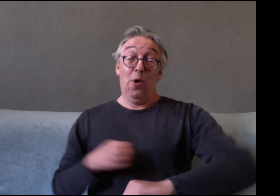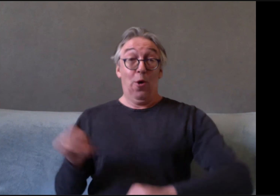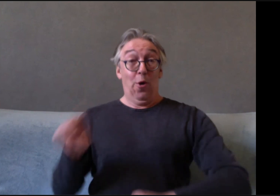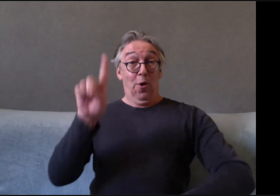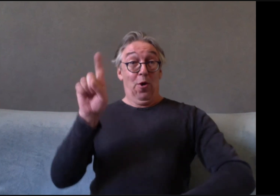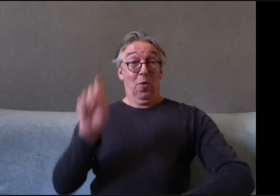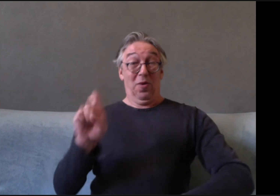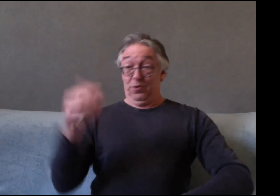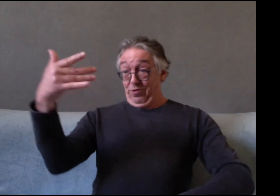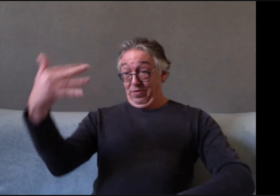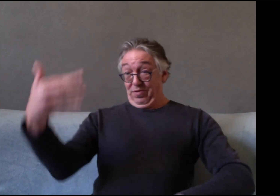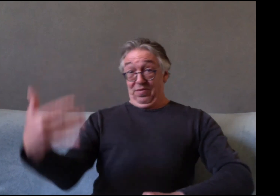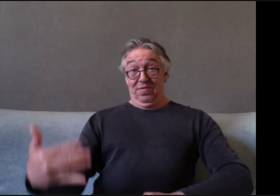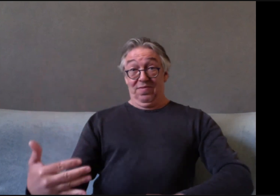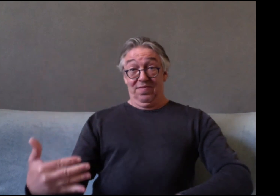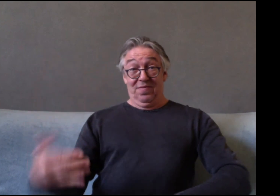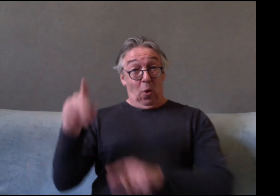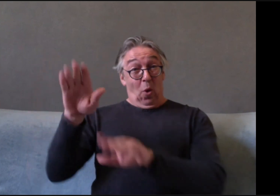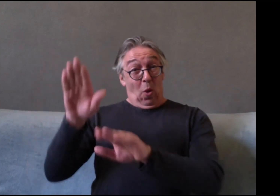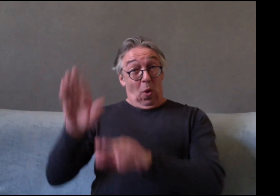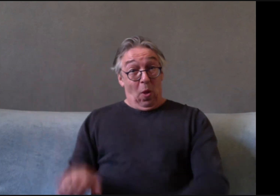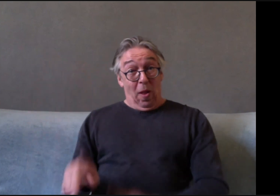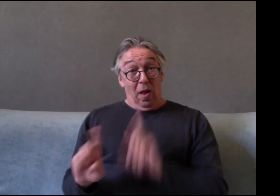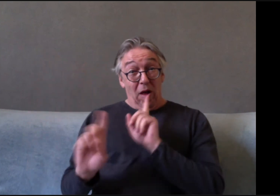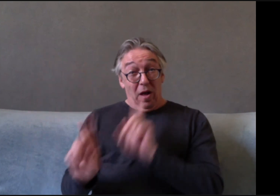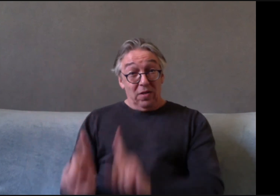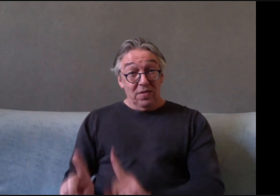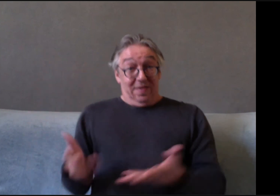and we'll try to answer them and make them available to you.